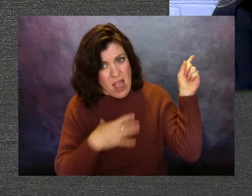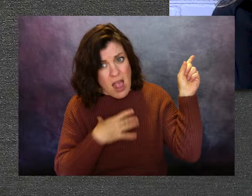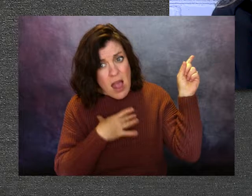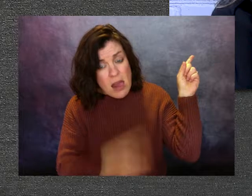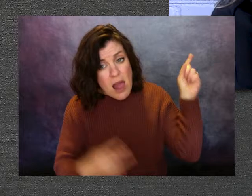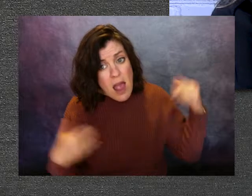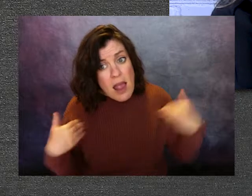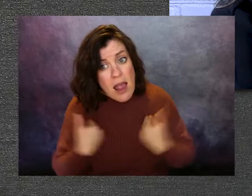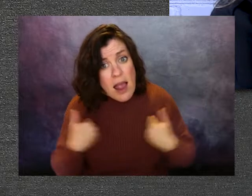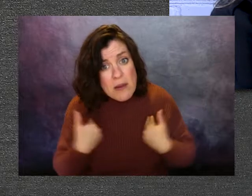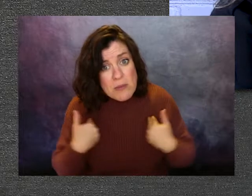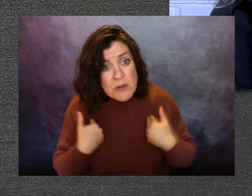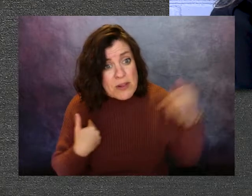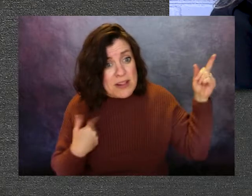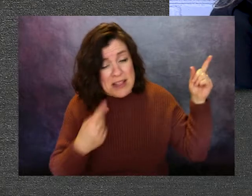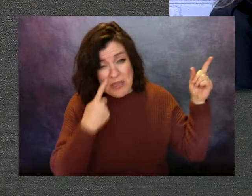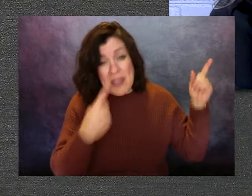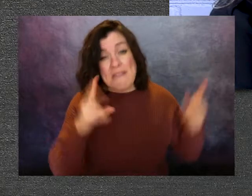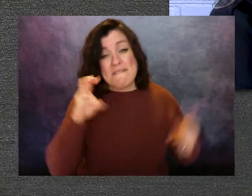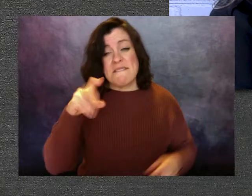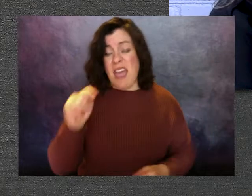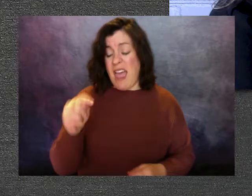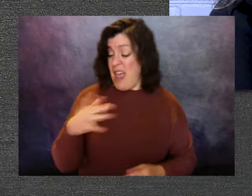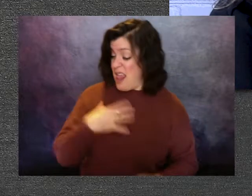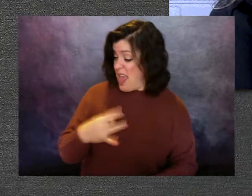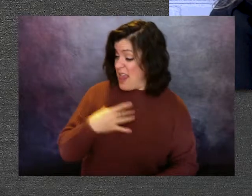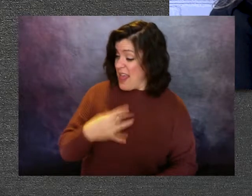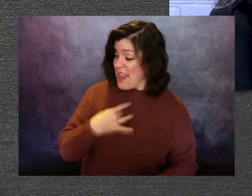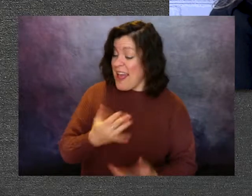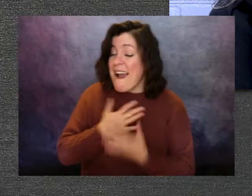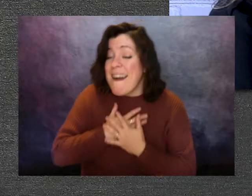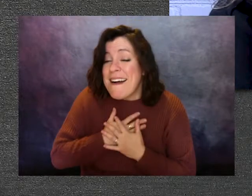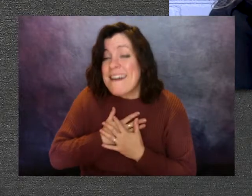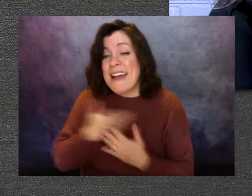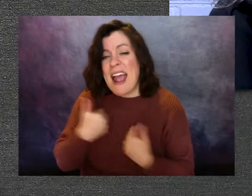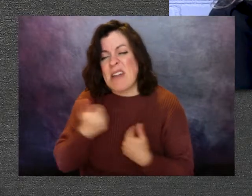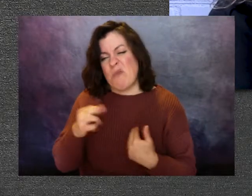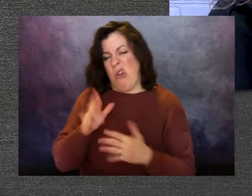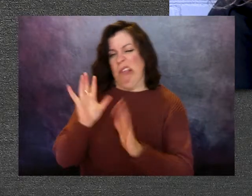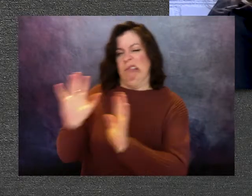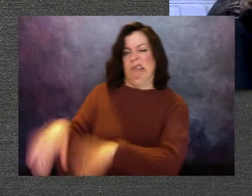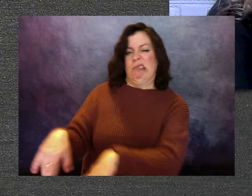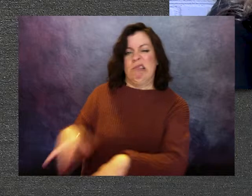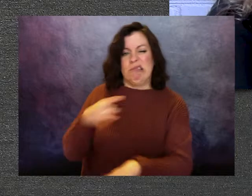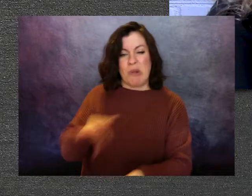what do you think? Do you think veterinarians like animals? I bet they do.